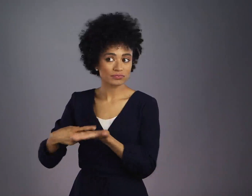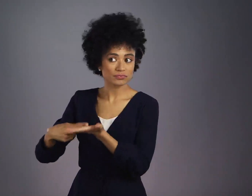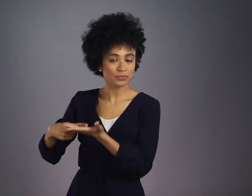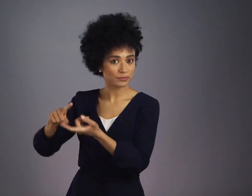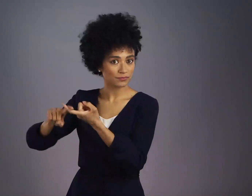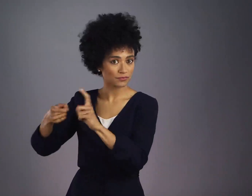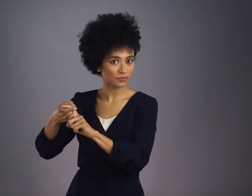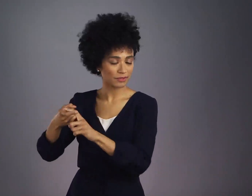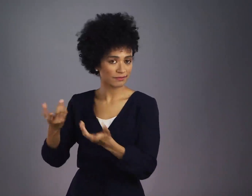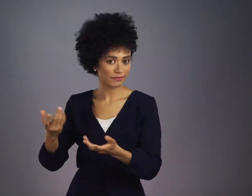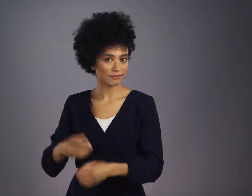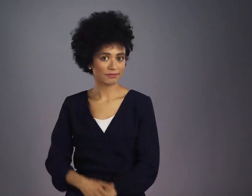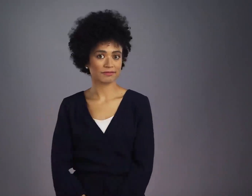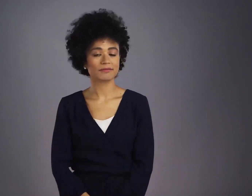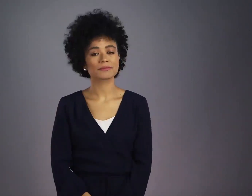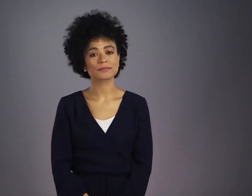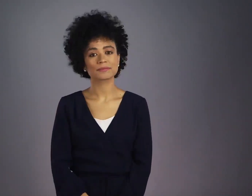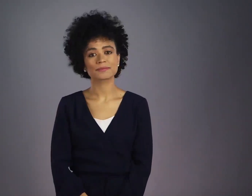Your husband may be willing to talk to one of them.